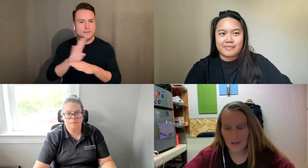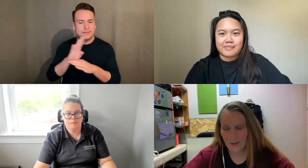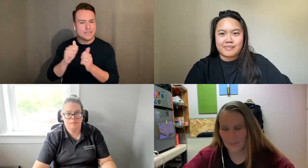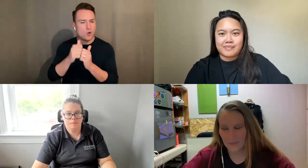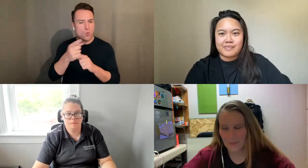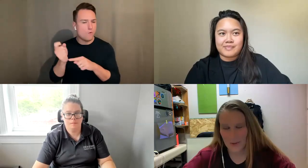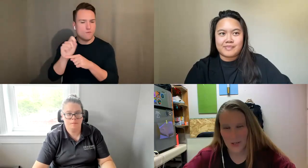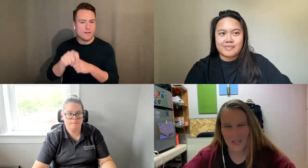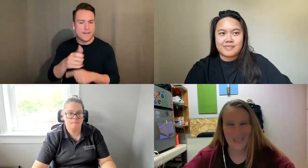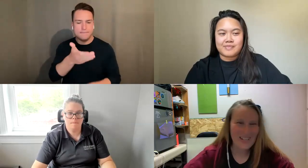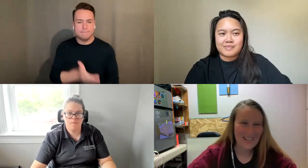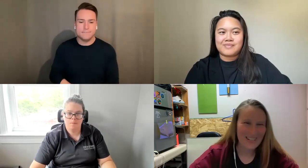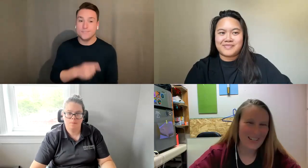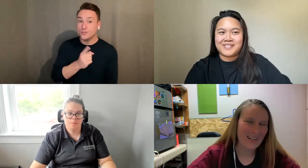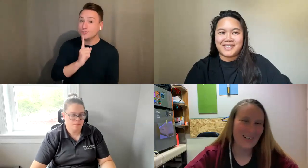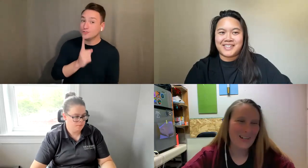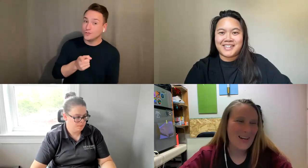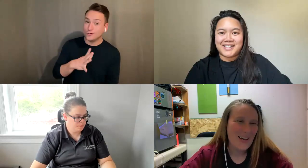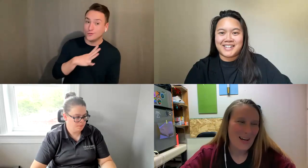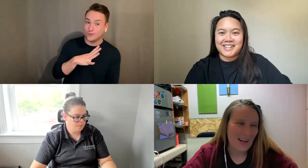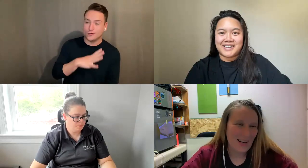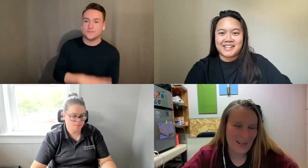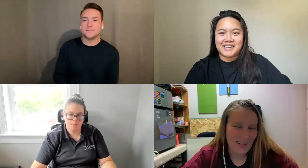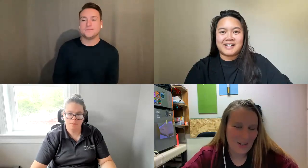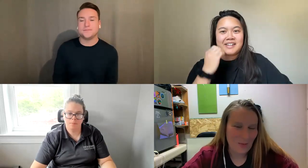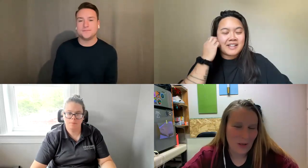Sure.